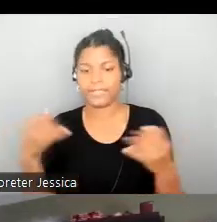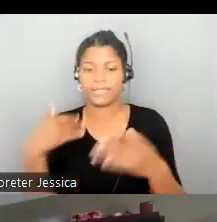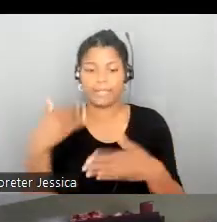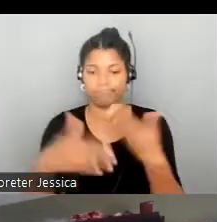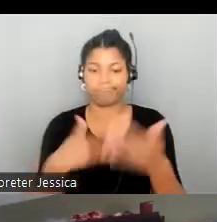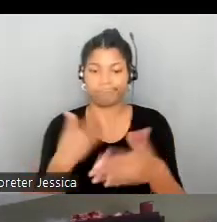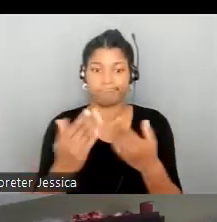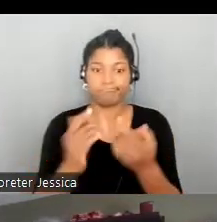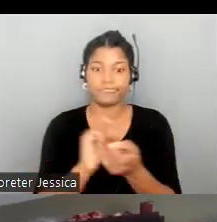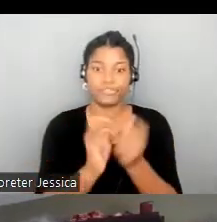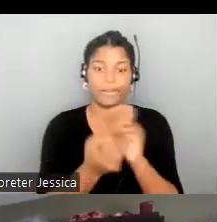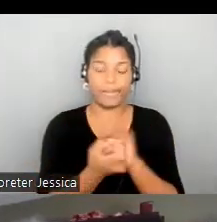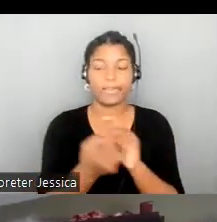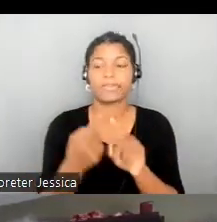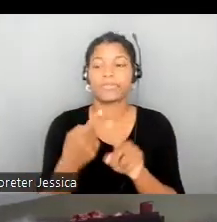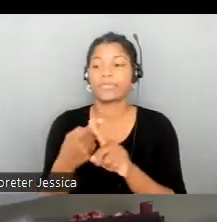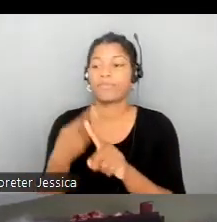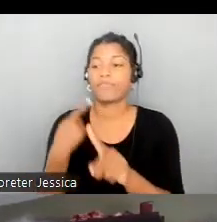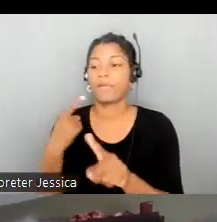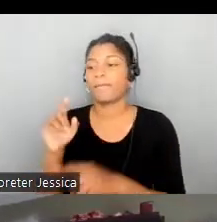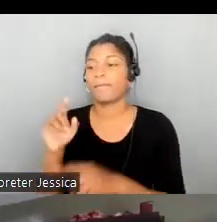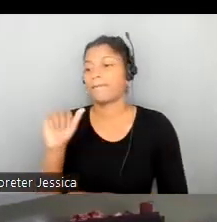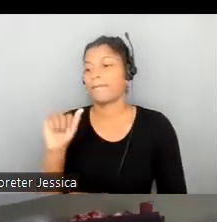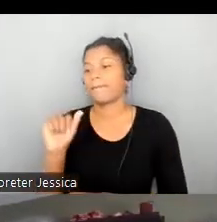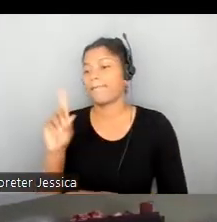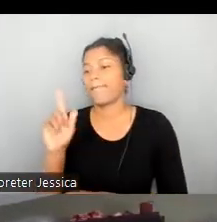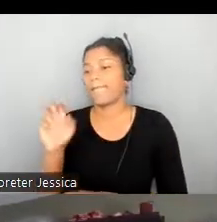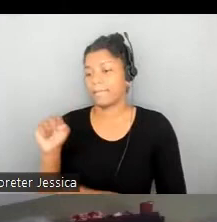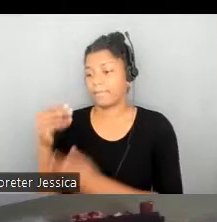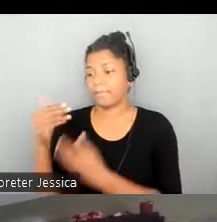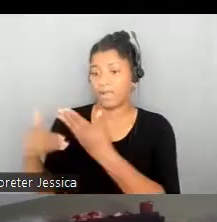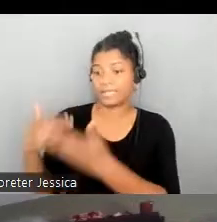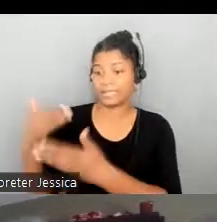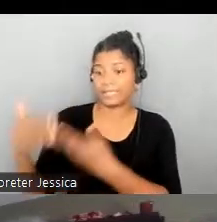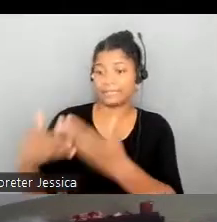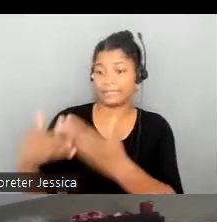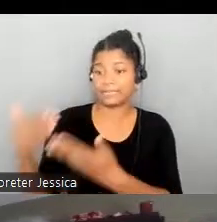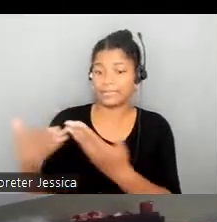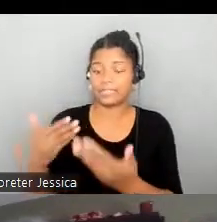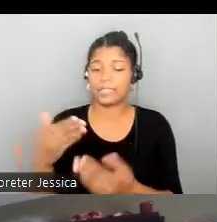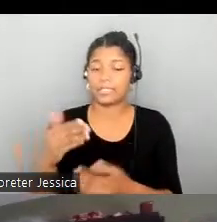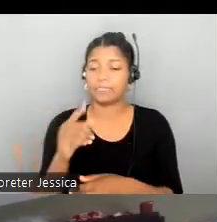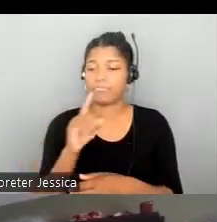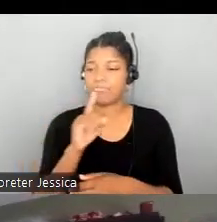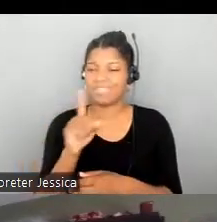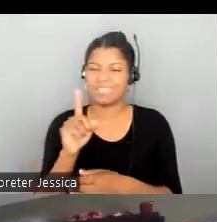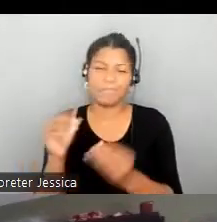From the administrative process, it was much easier to have an all-in-one area to train